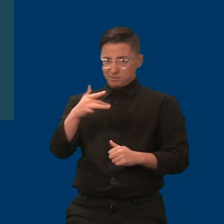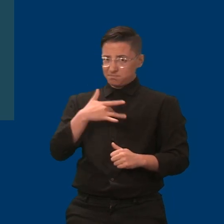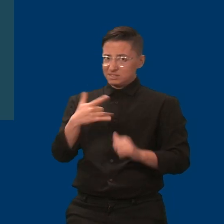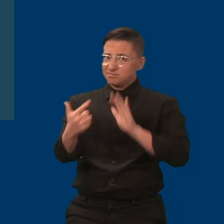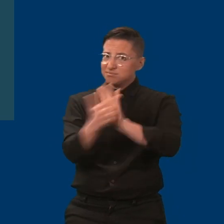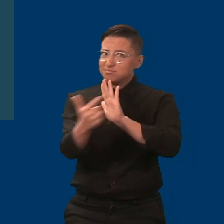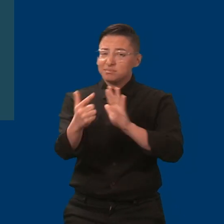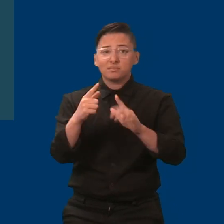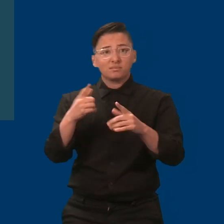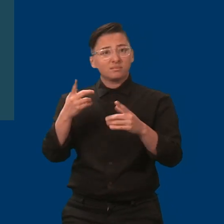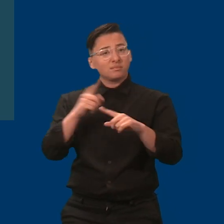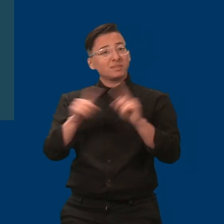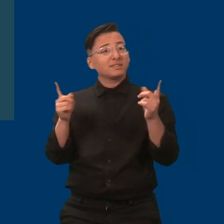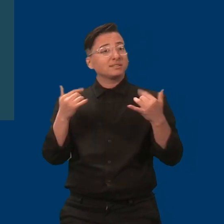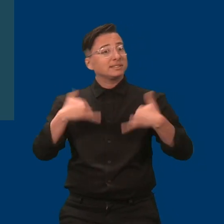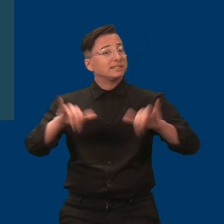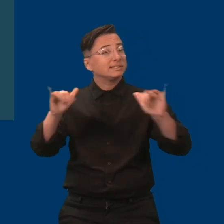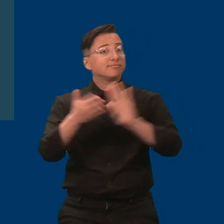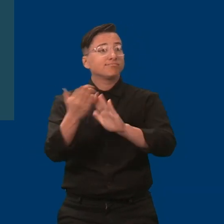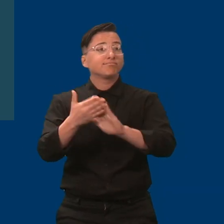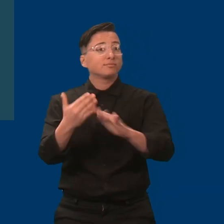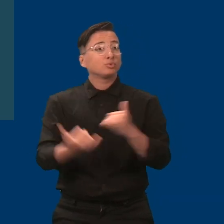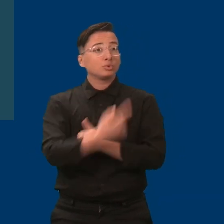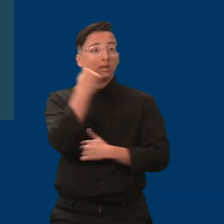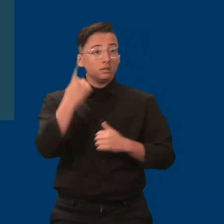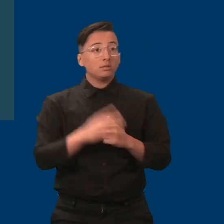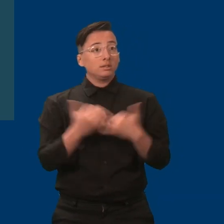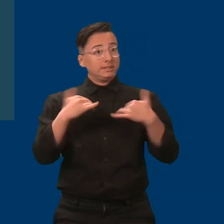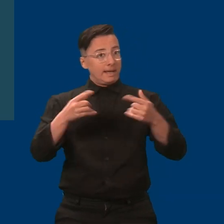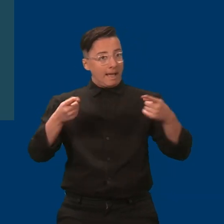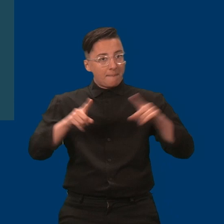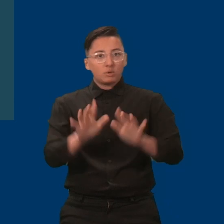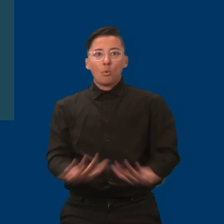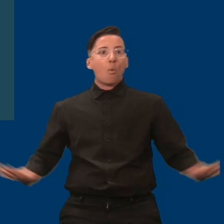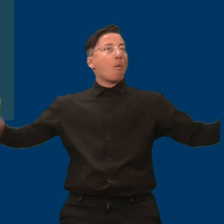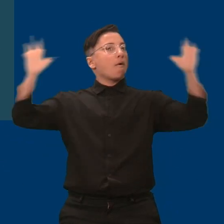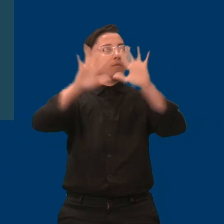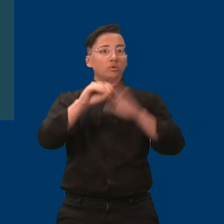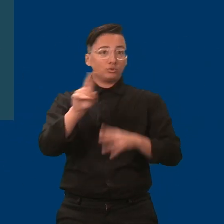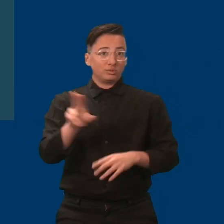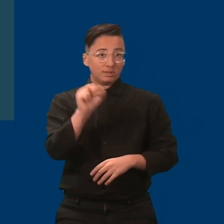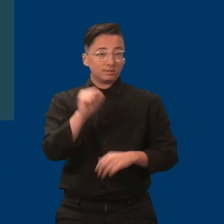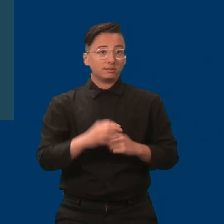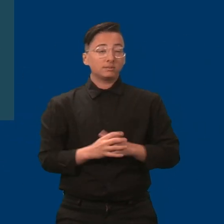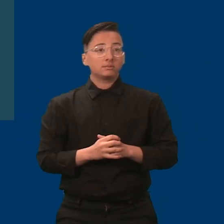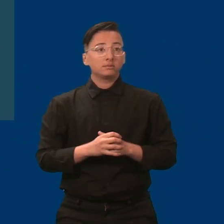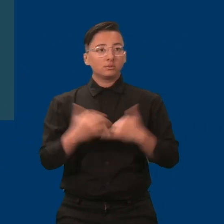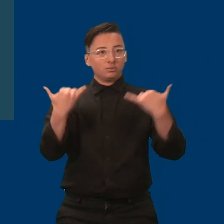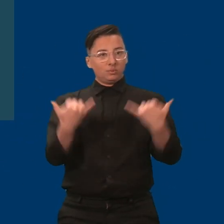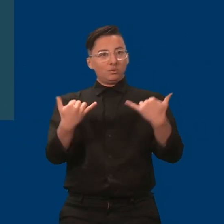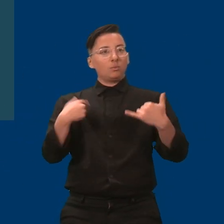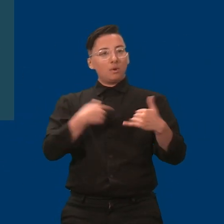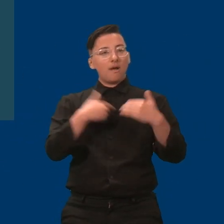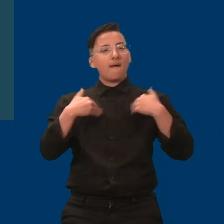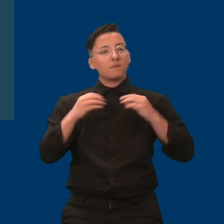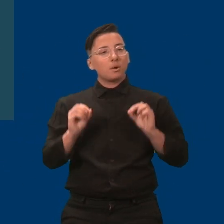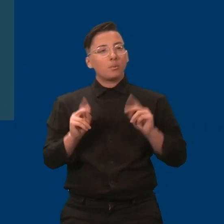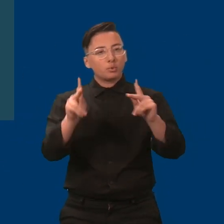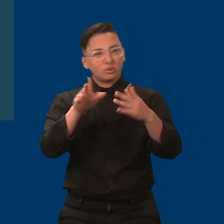There lies before us now a historic opportunity to address this. Despite numerous issues, Minnesota is one of